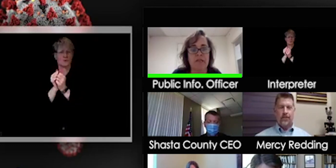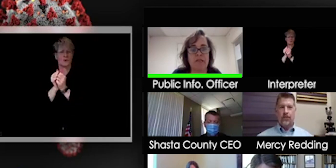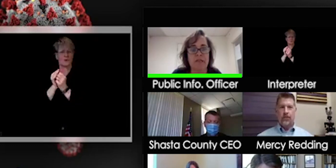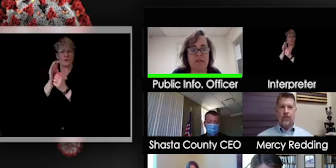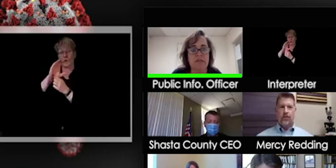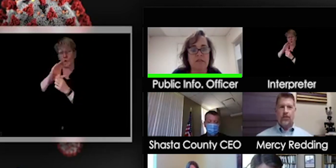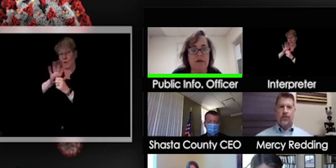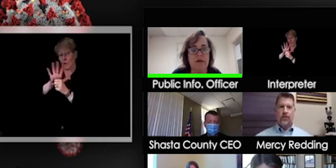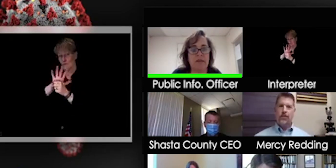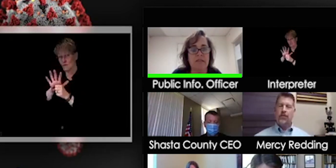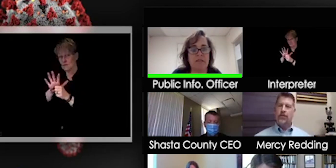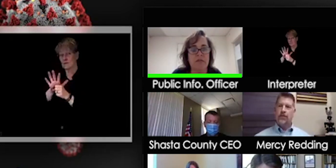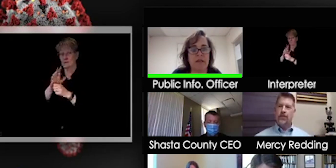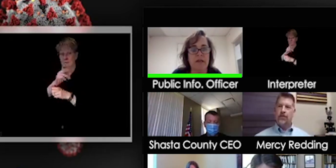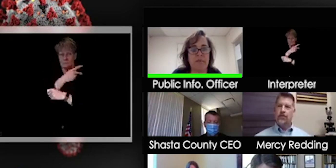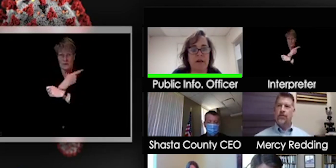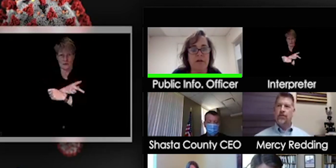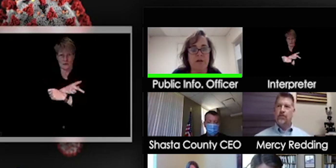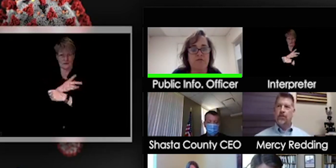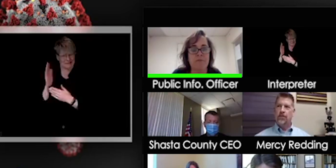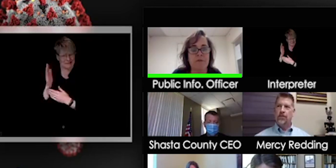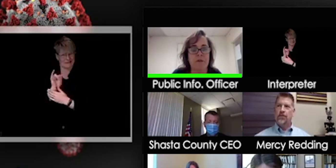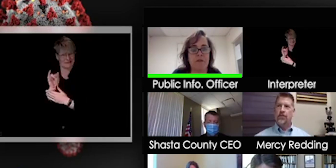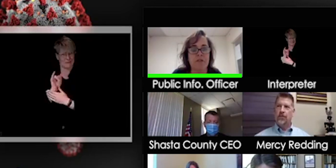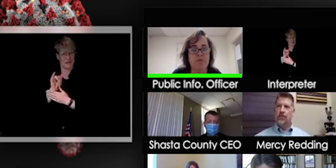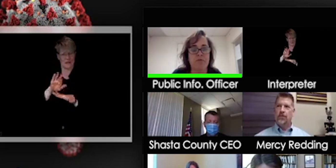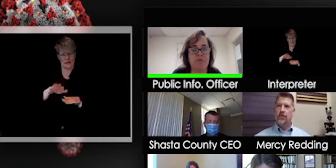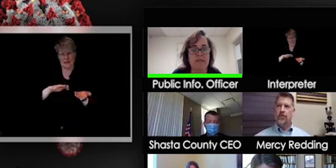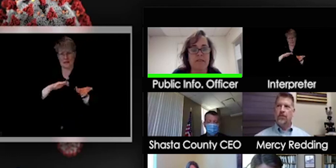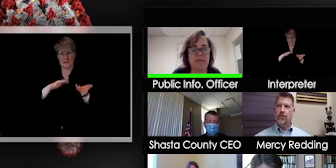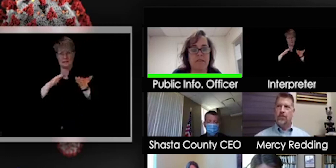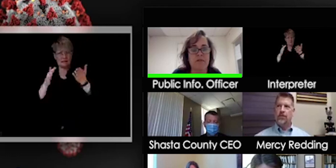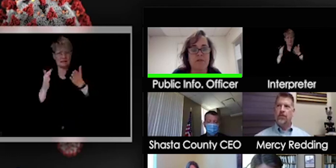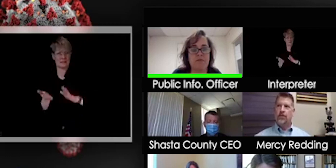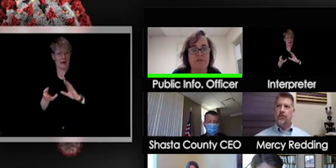since the peak, despite cases going up. How have treatment options progressed since we